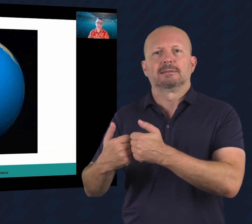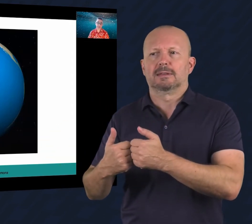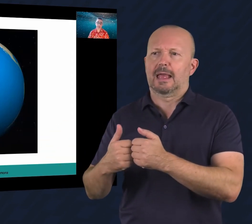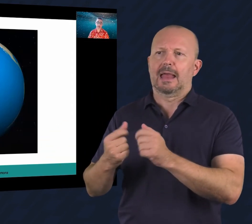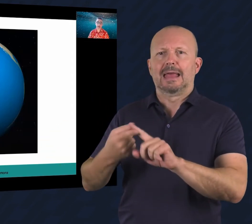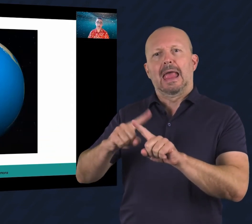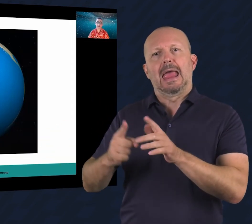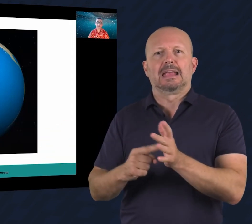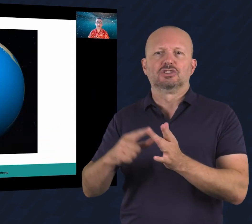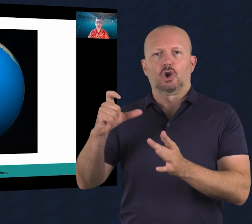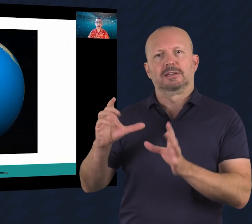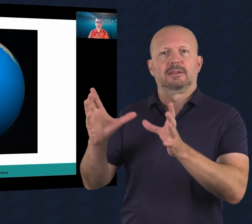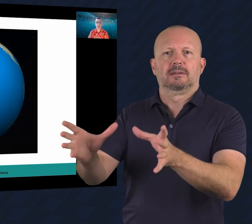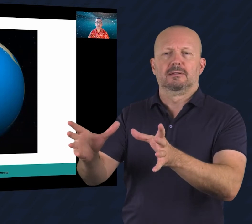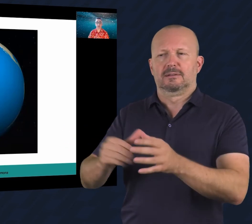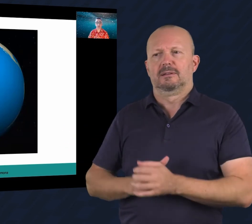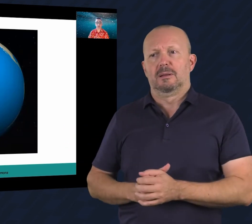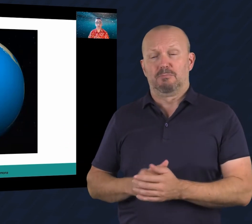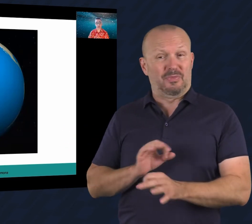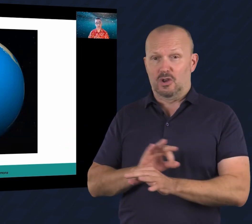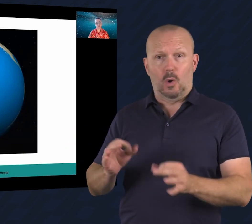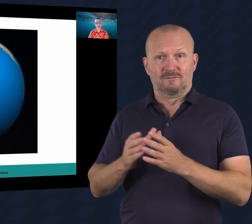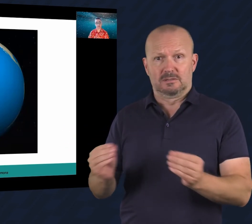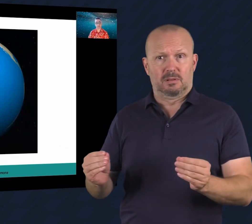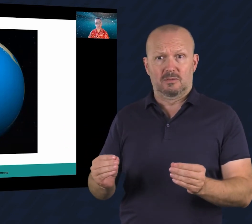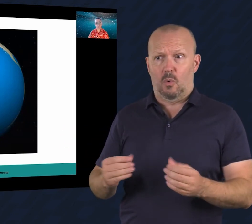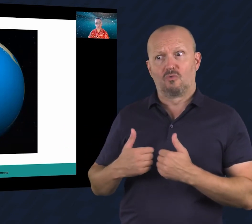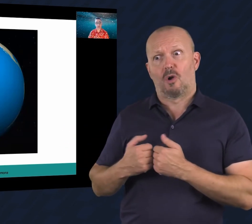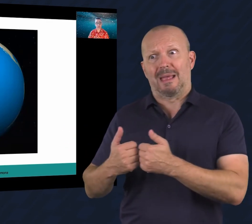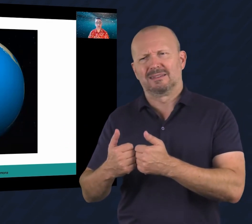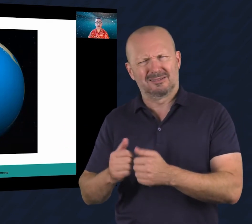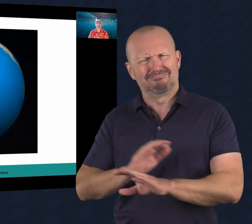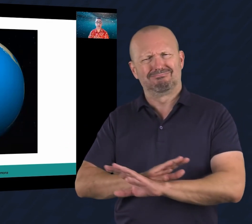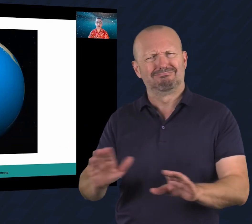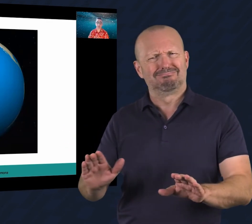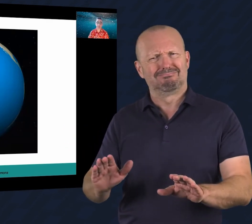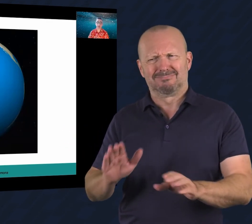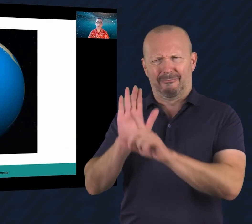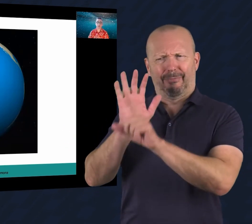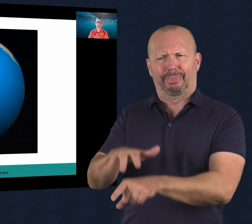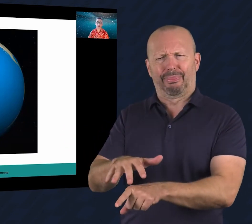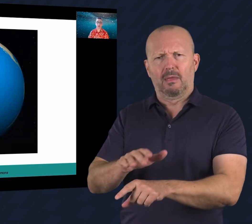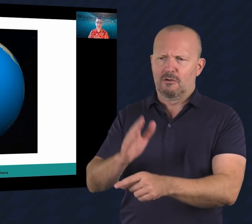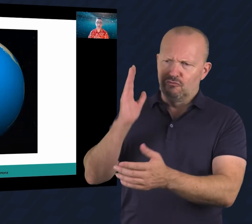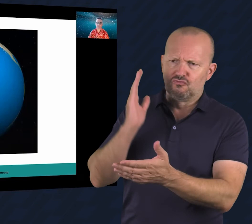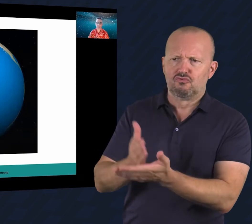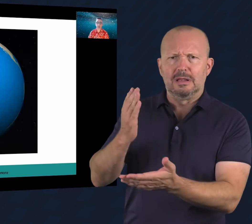But they are neither invisible nor should they be romanticised. Each of these locations and the people that are from these cultures are unique,